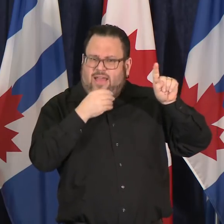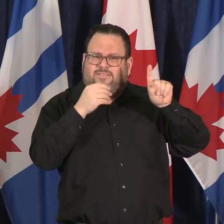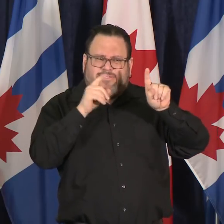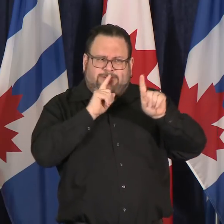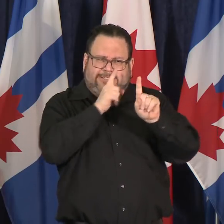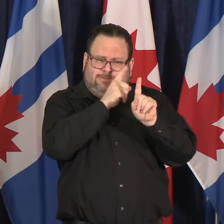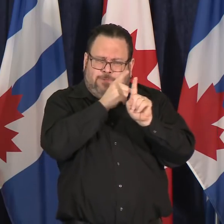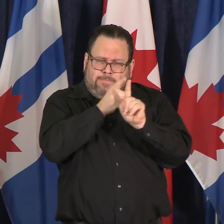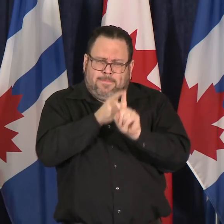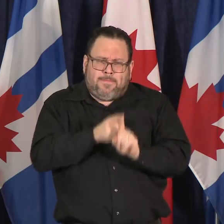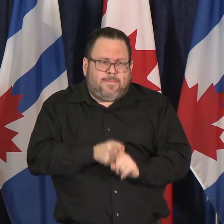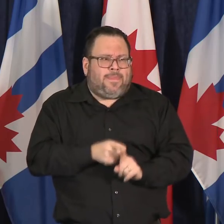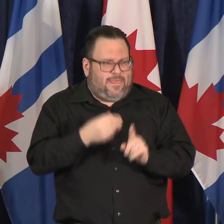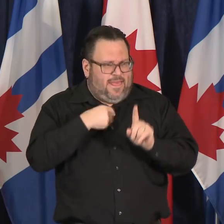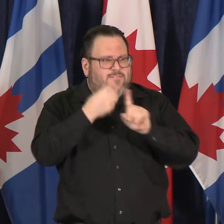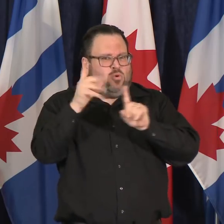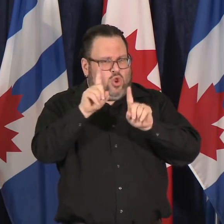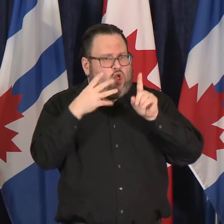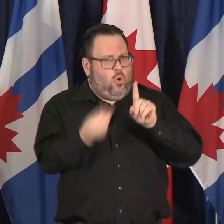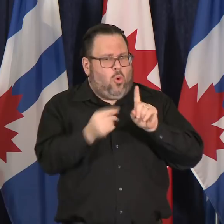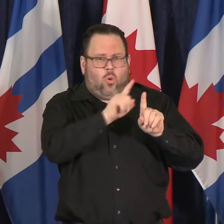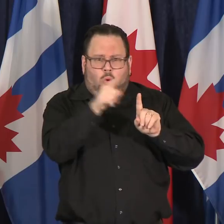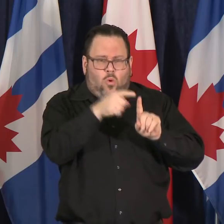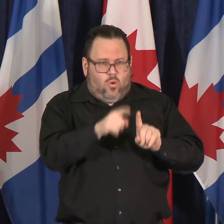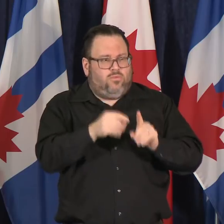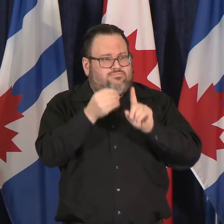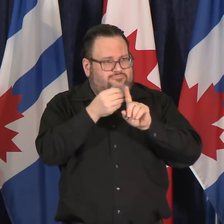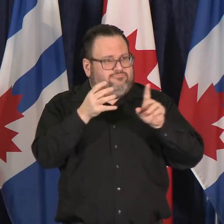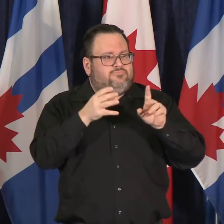take that up a notch but I'm just wondering for your office can you just